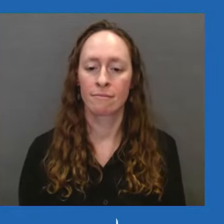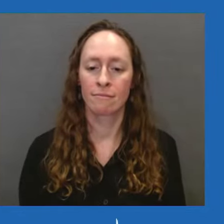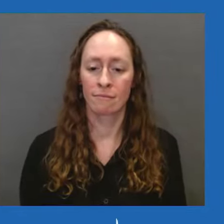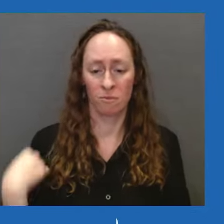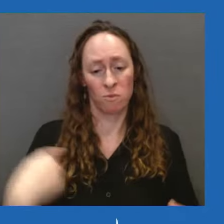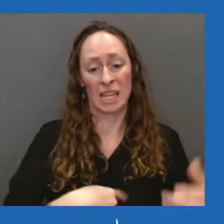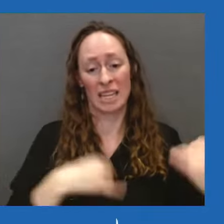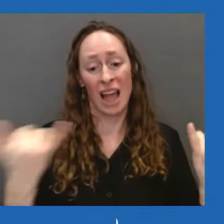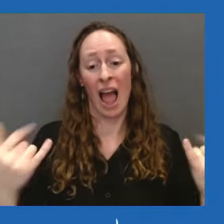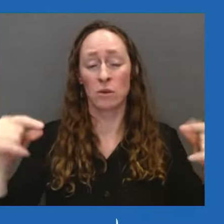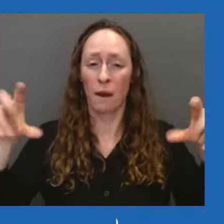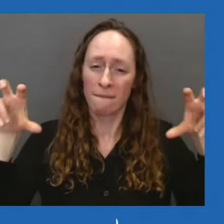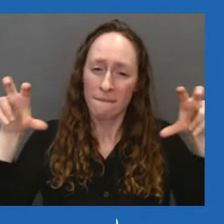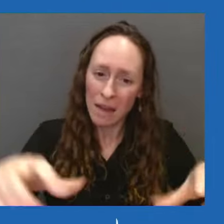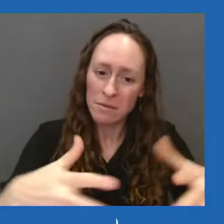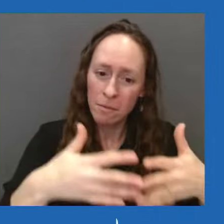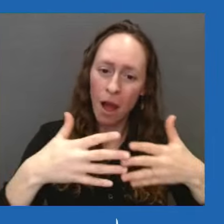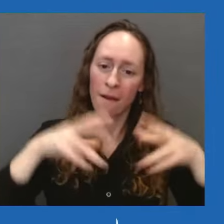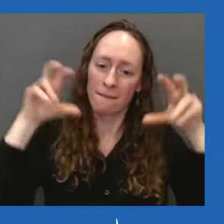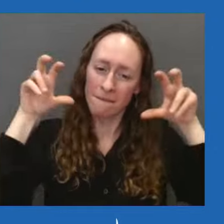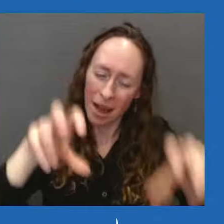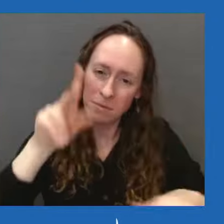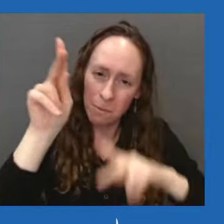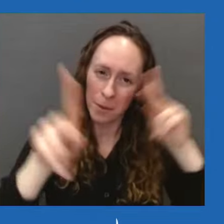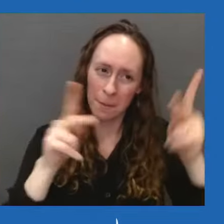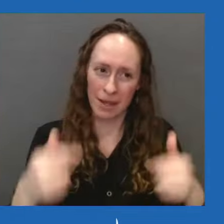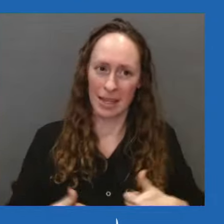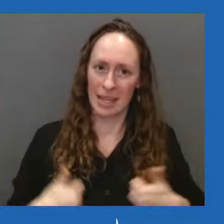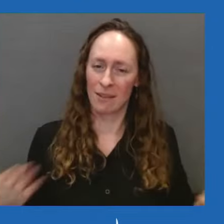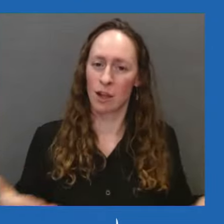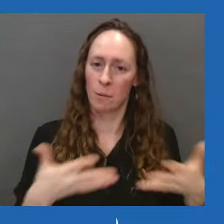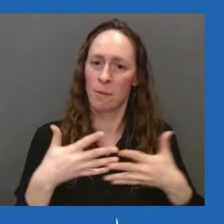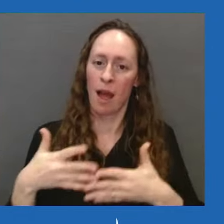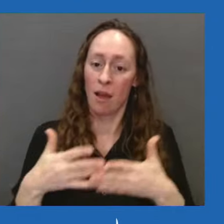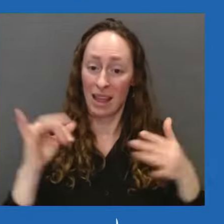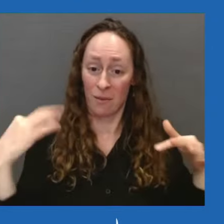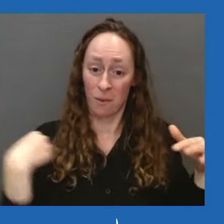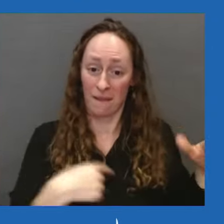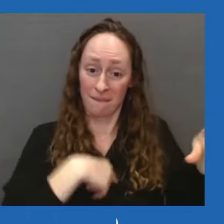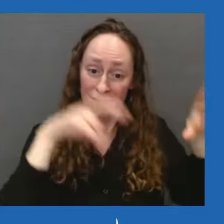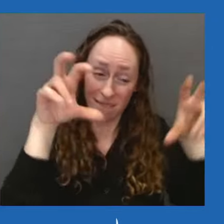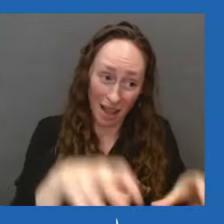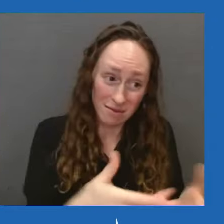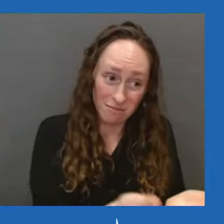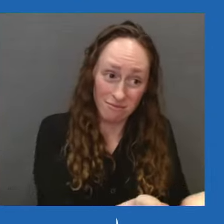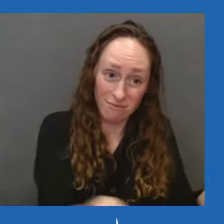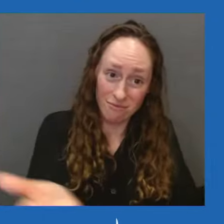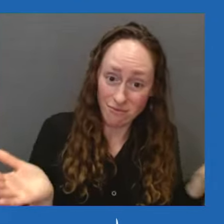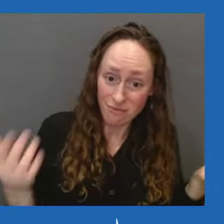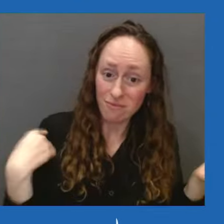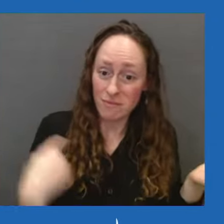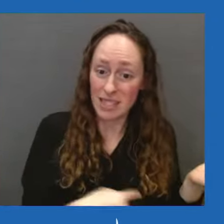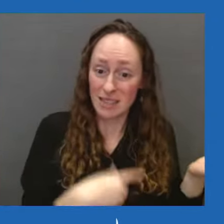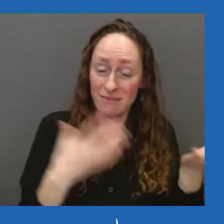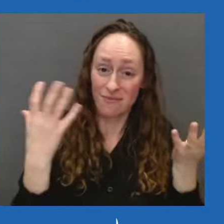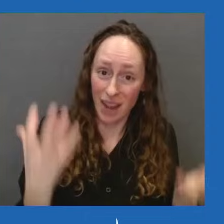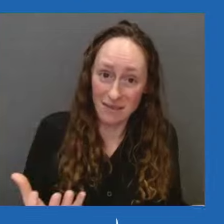Because when we invest in our people, when we strengthen the middle class, we strong- -- we see stronger economic growth for all Americans.